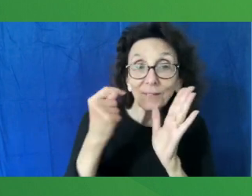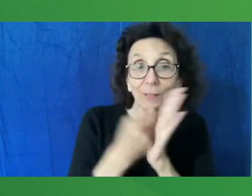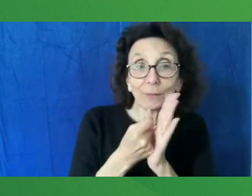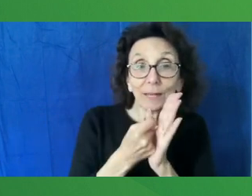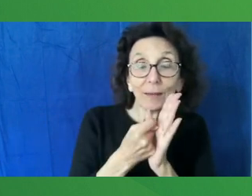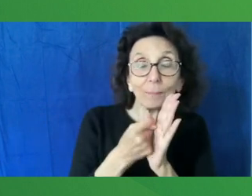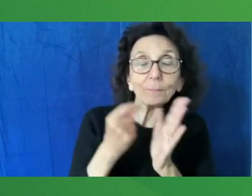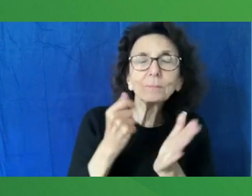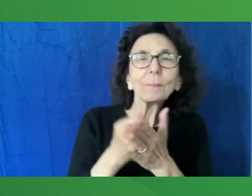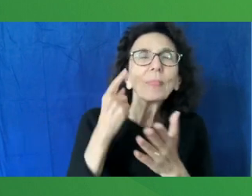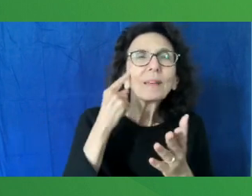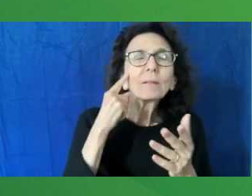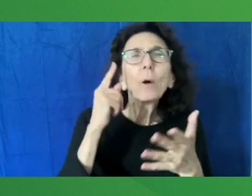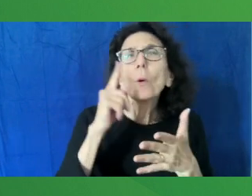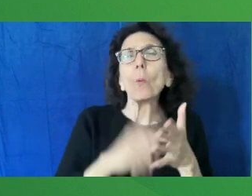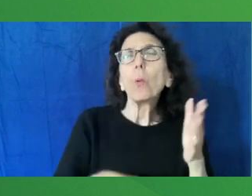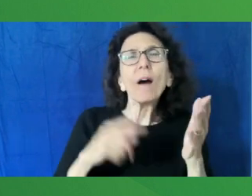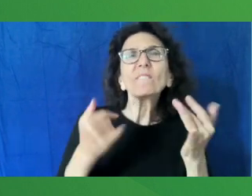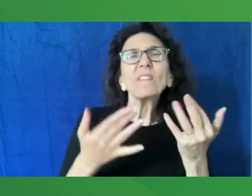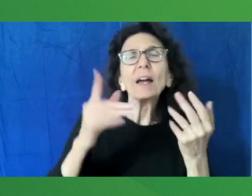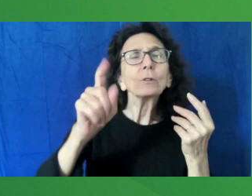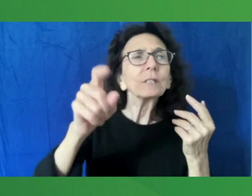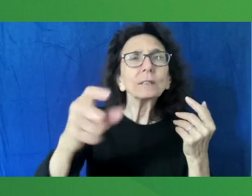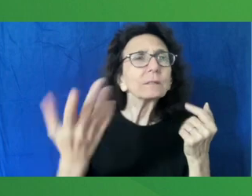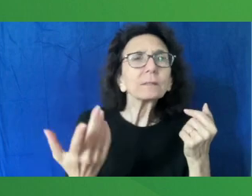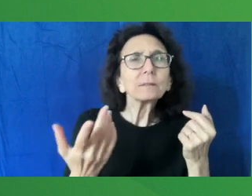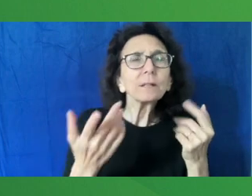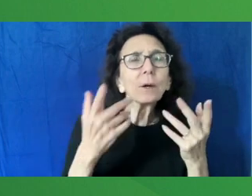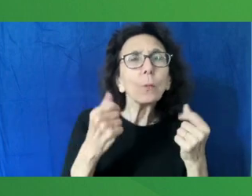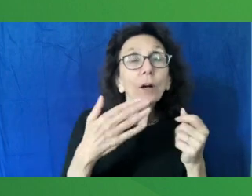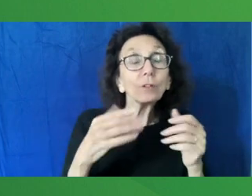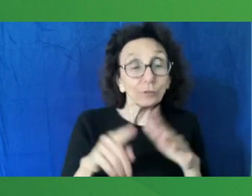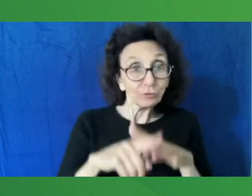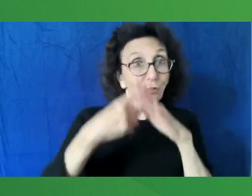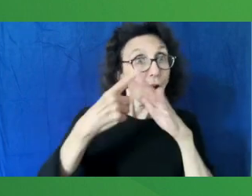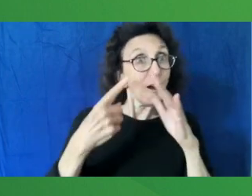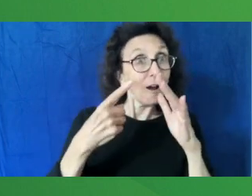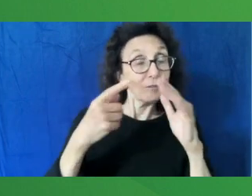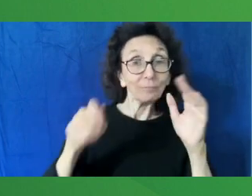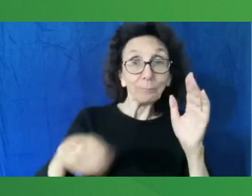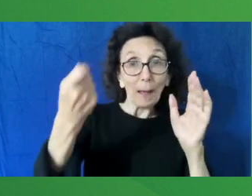what could potentially start or stop a fire.